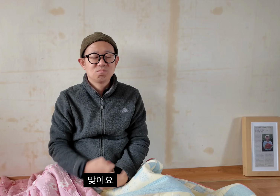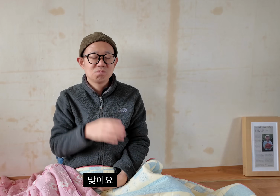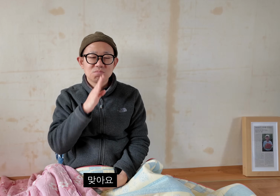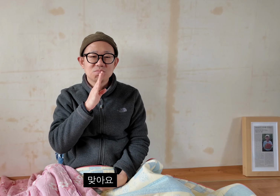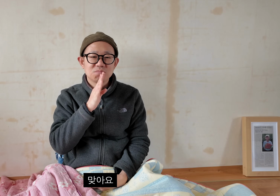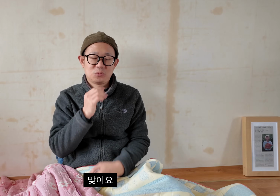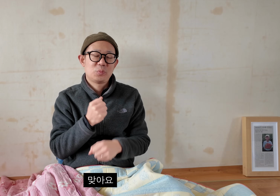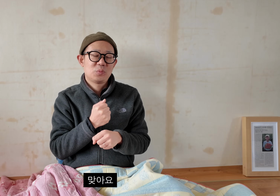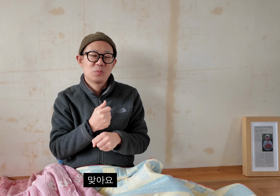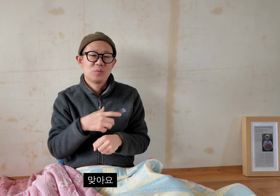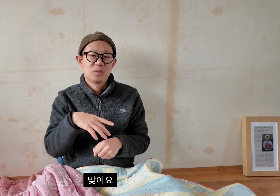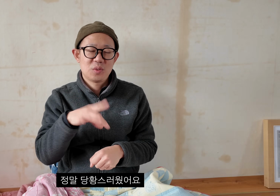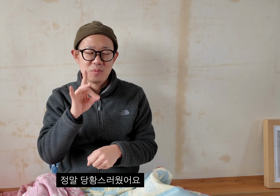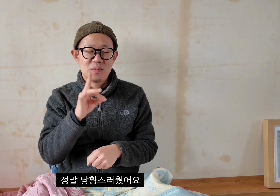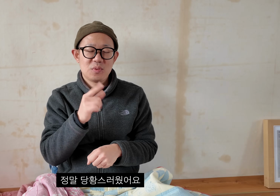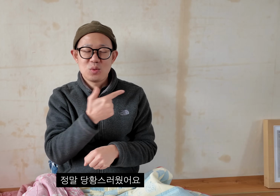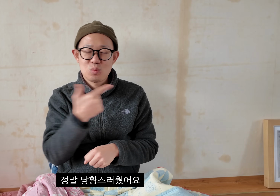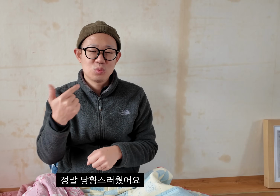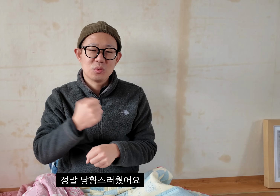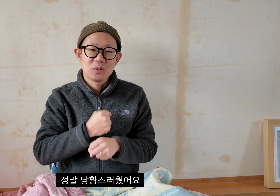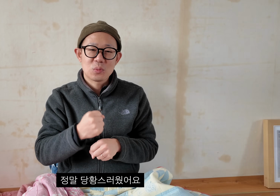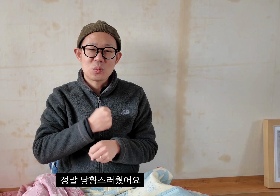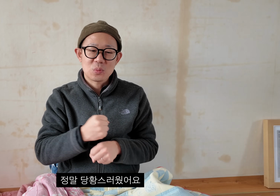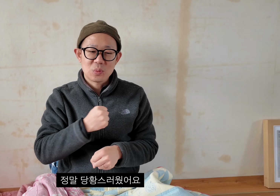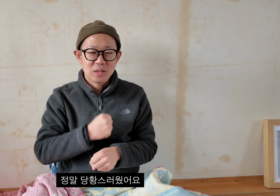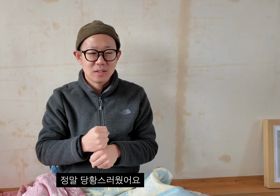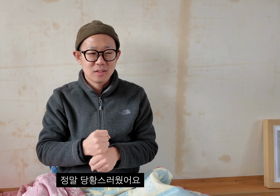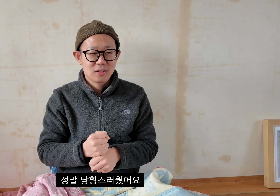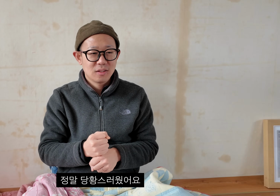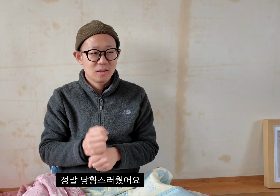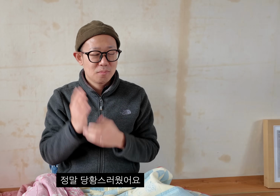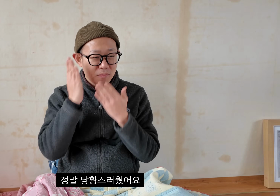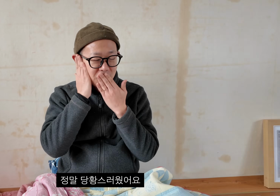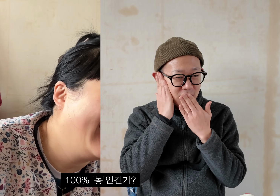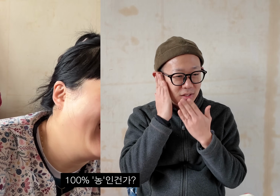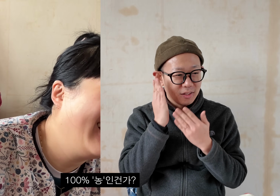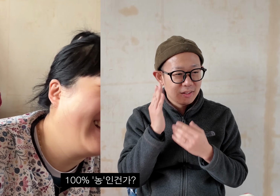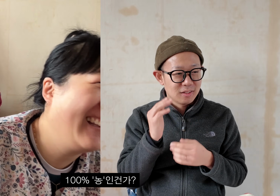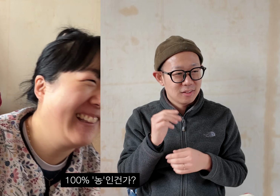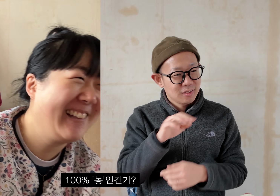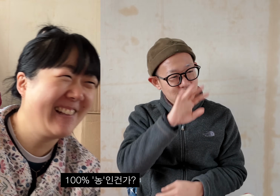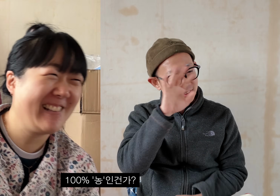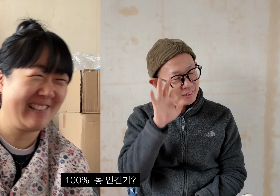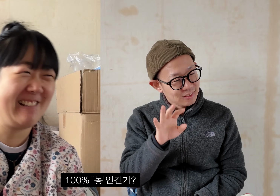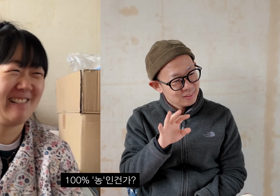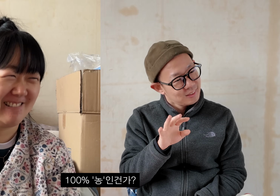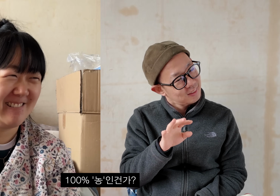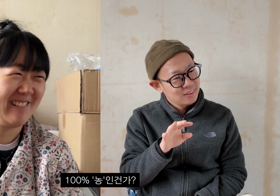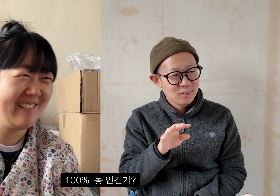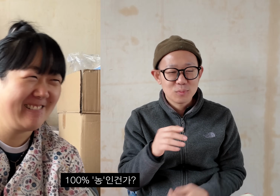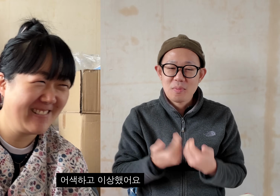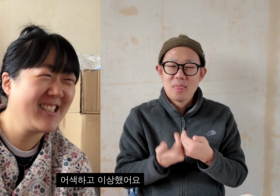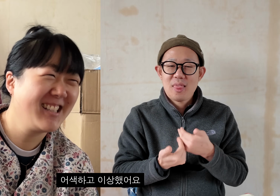Yes. I was stunned. I am a Deaf. 100%.